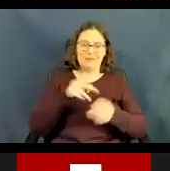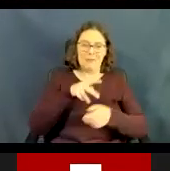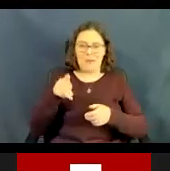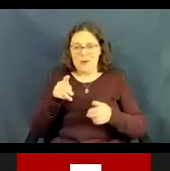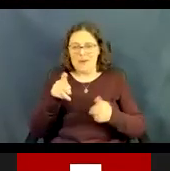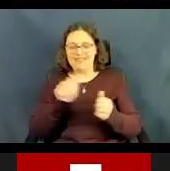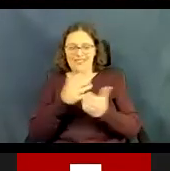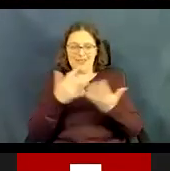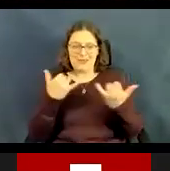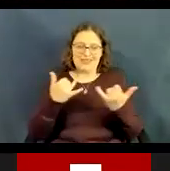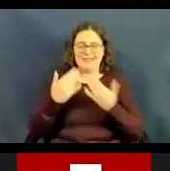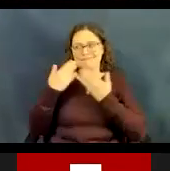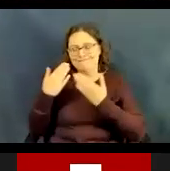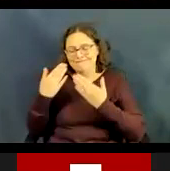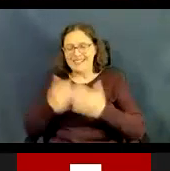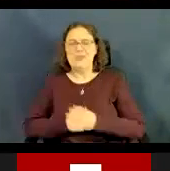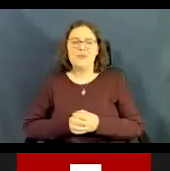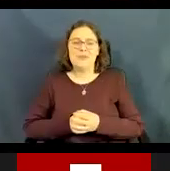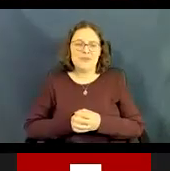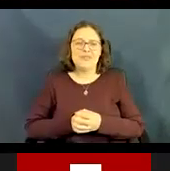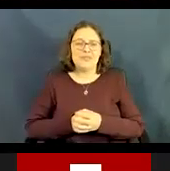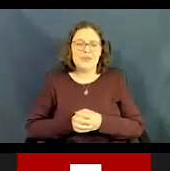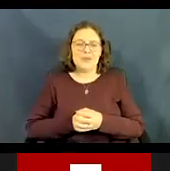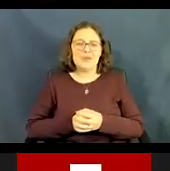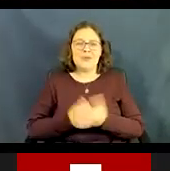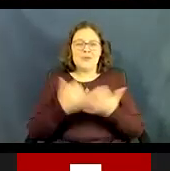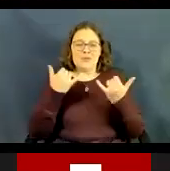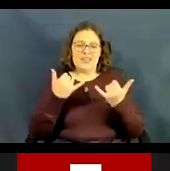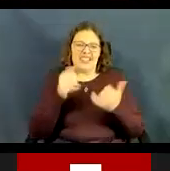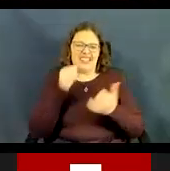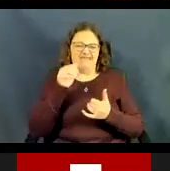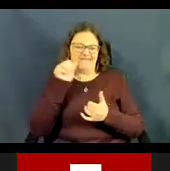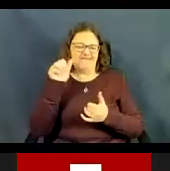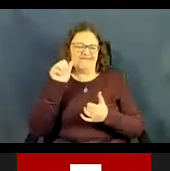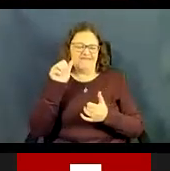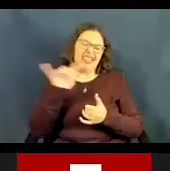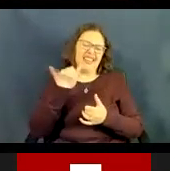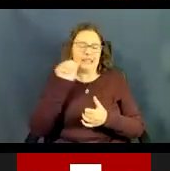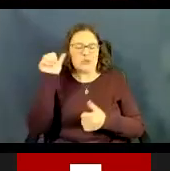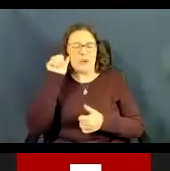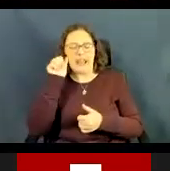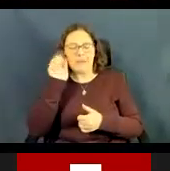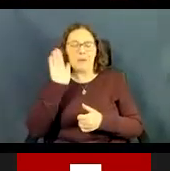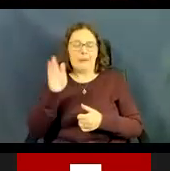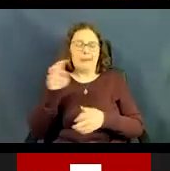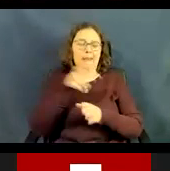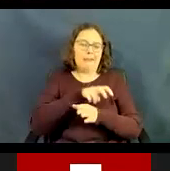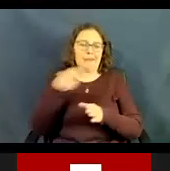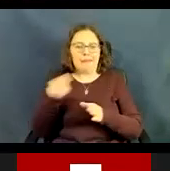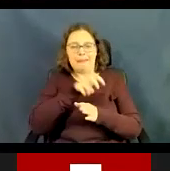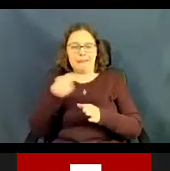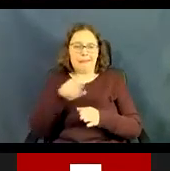Today is a day we will be toggling like yesterday between PowerPoint and actual showings